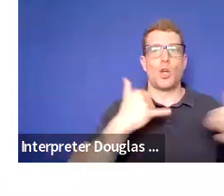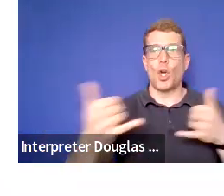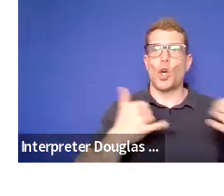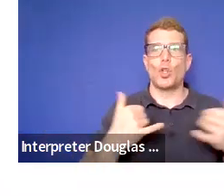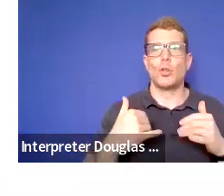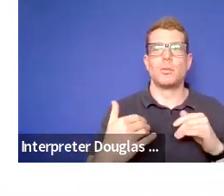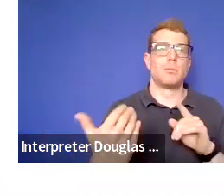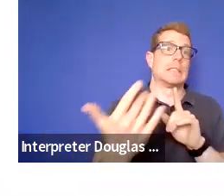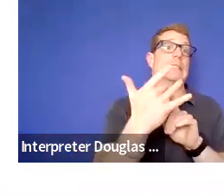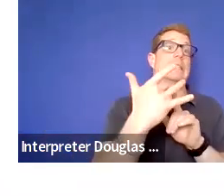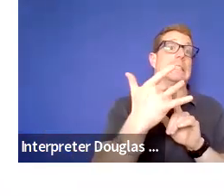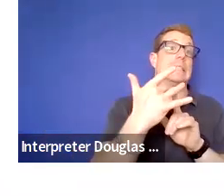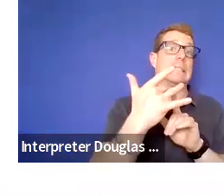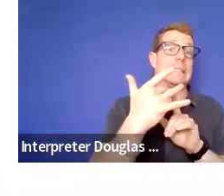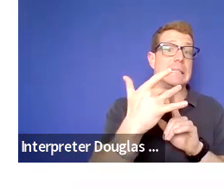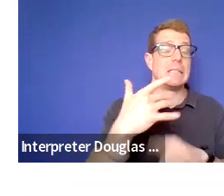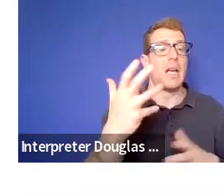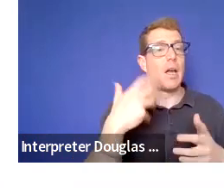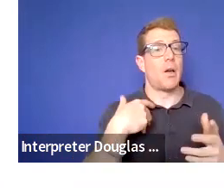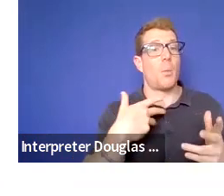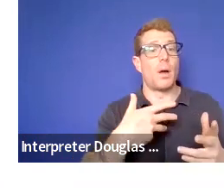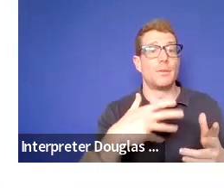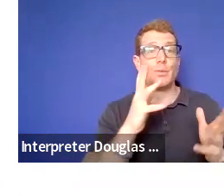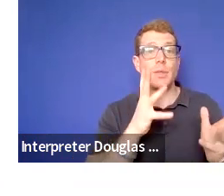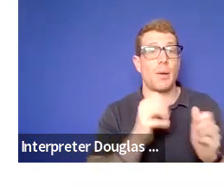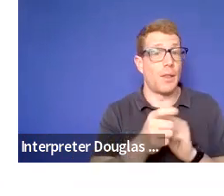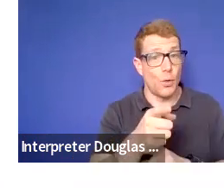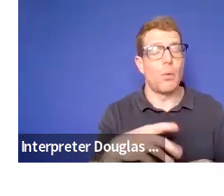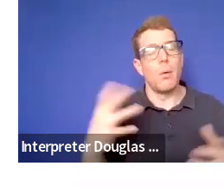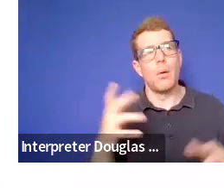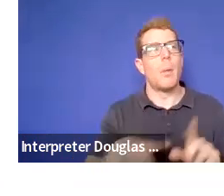we have people interested in how to get to work and and get to work successfully.